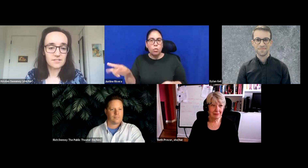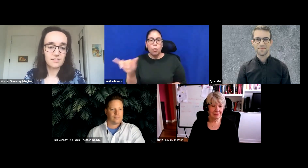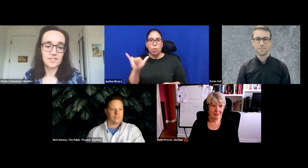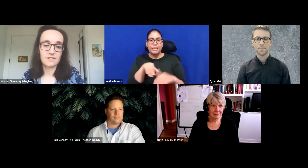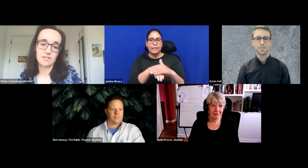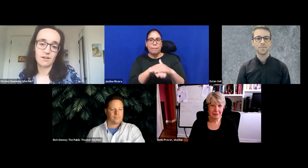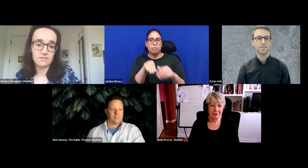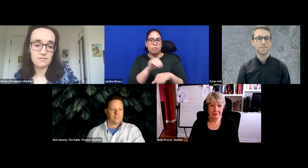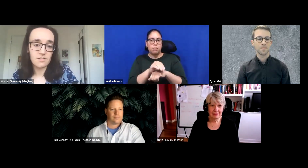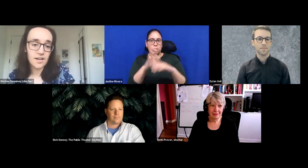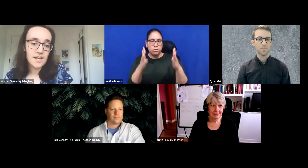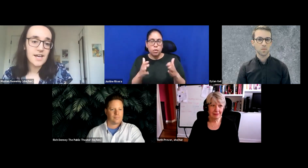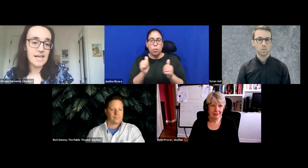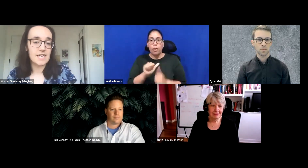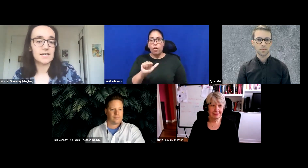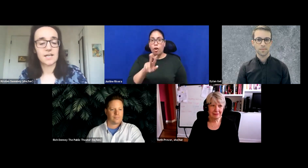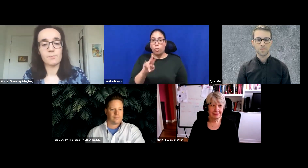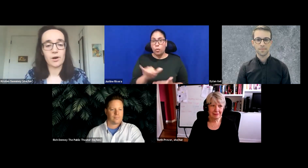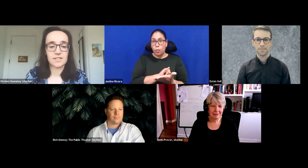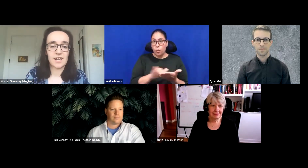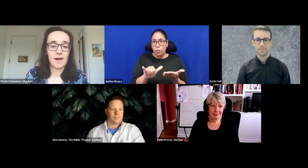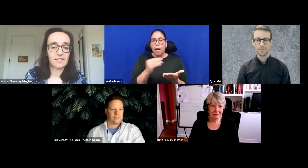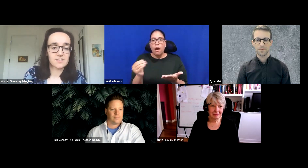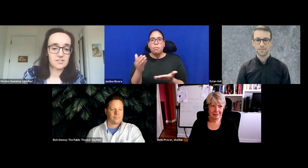consultant with A.R.T./New York and a part time access